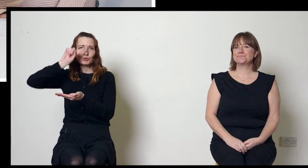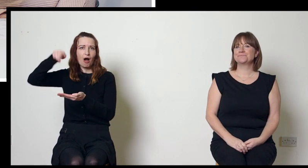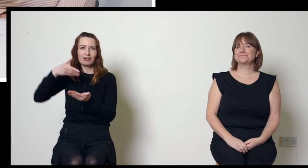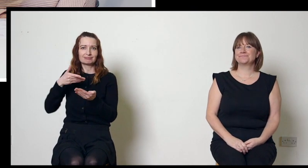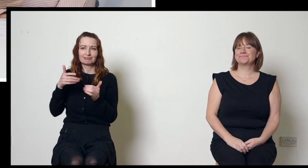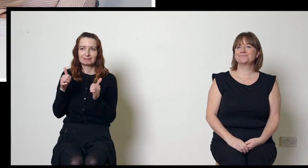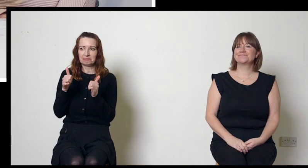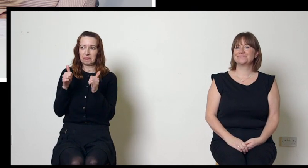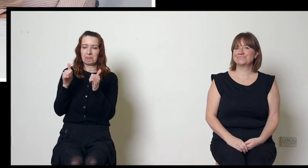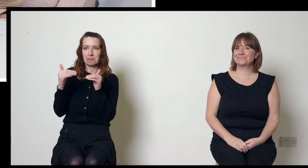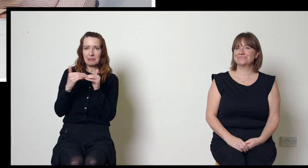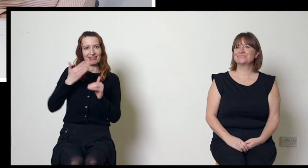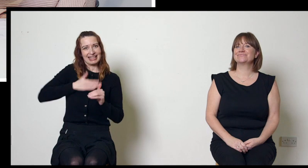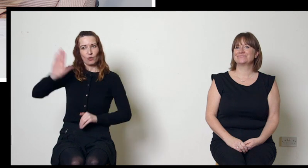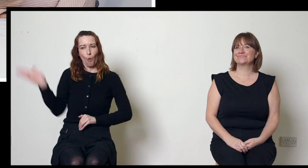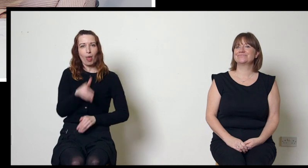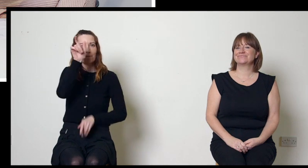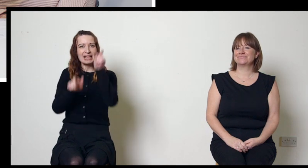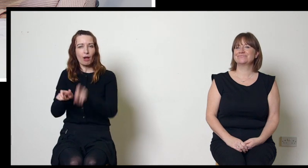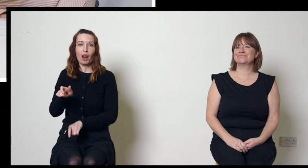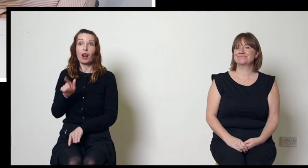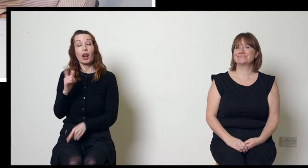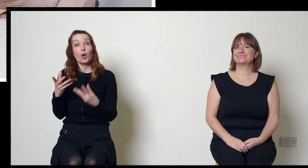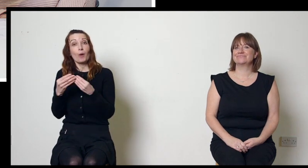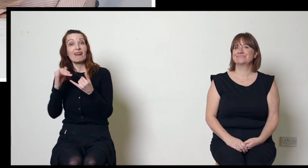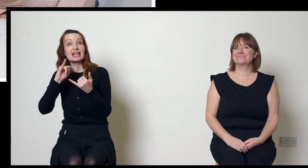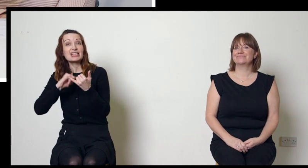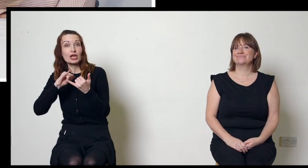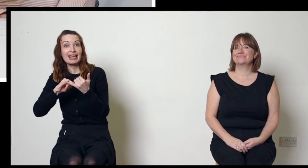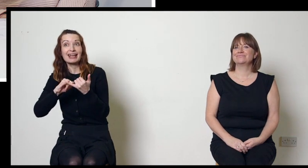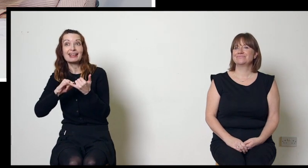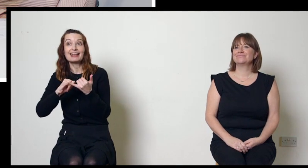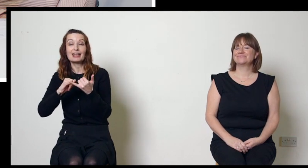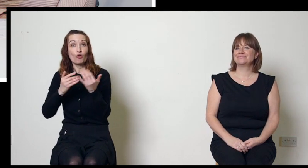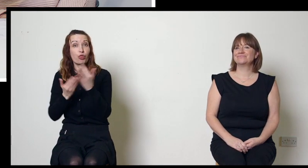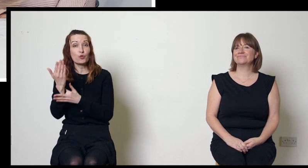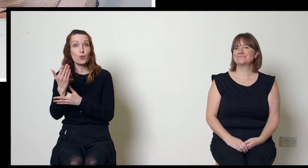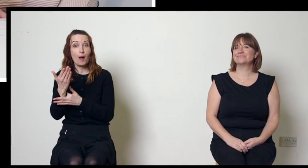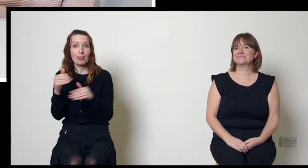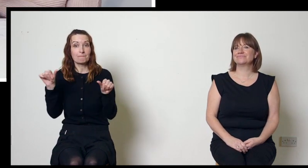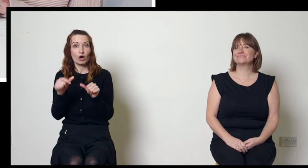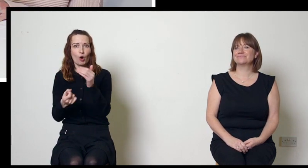so doing something like what we did was Sonny in the micro commissions. We were able to speak to a lot more of that community.